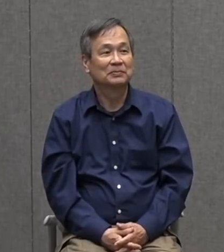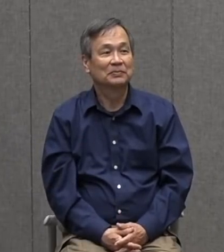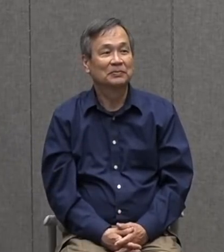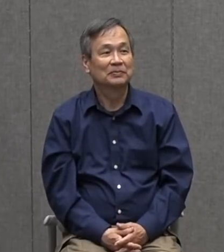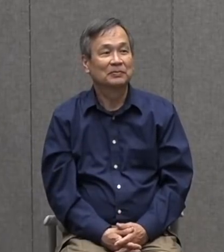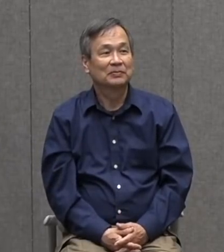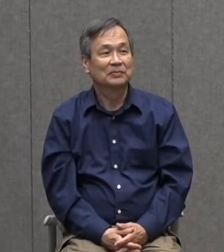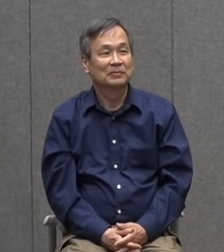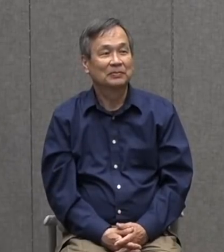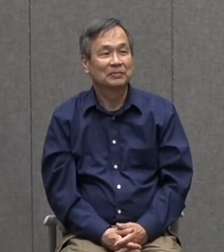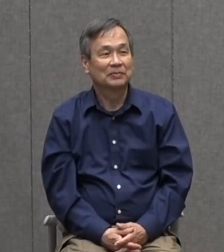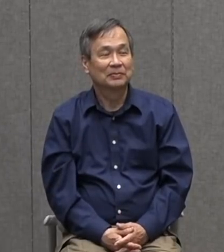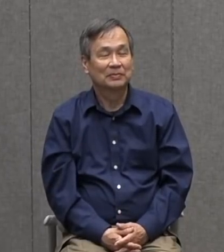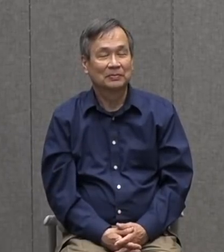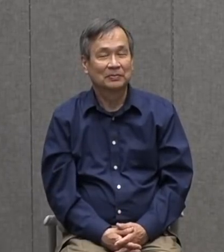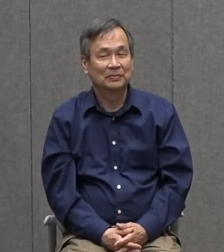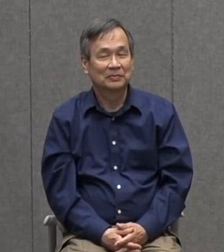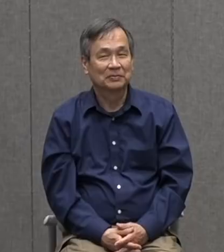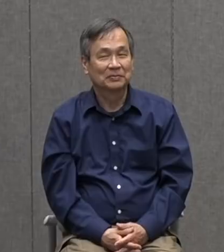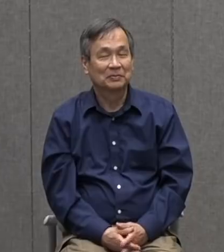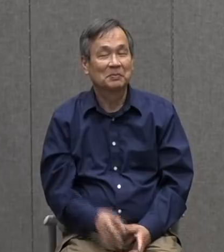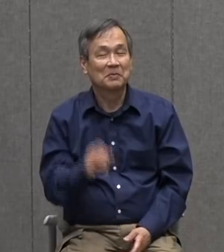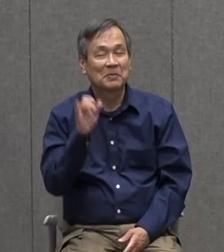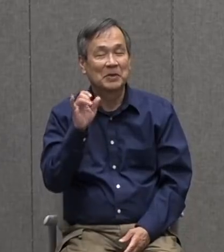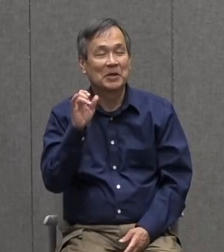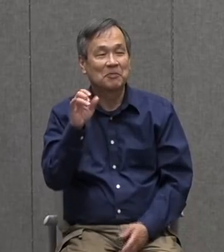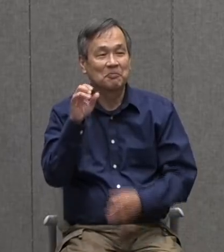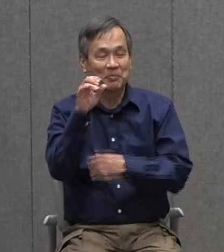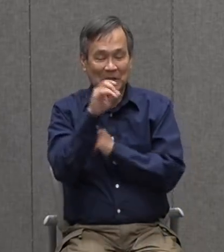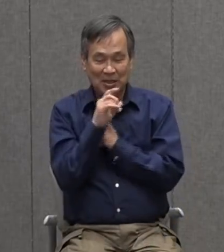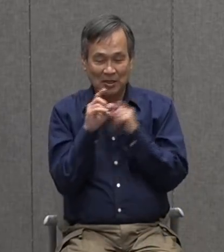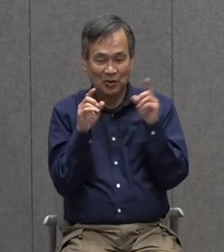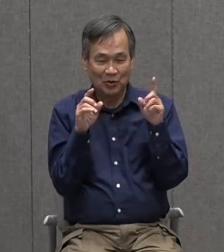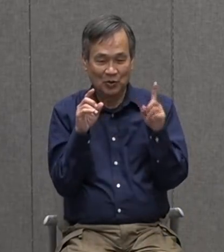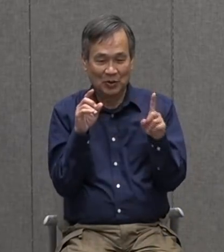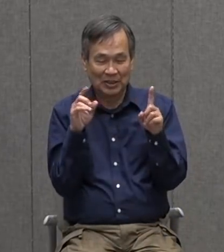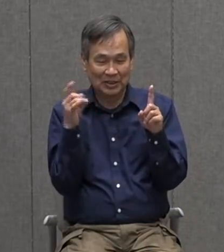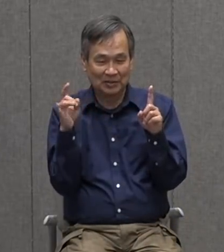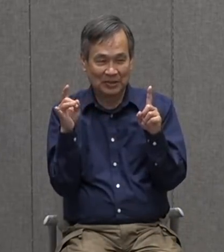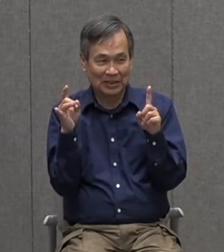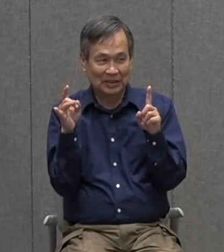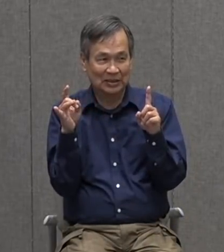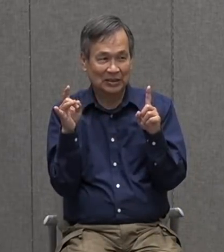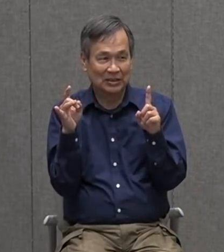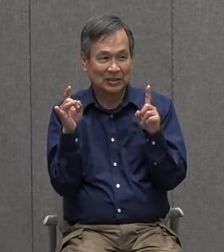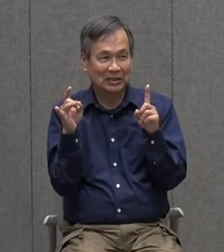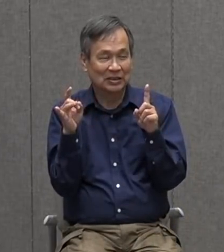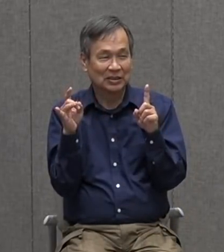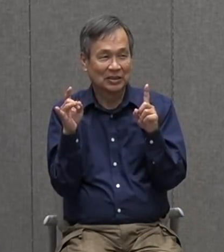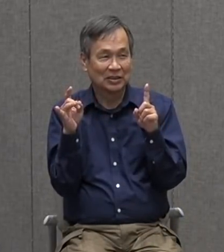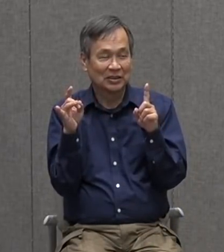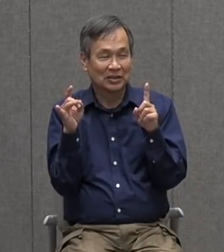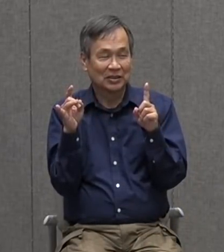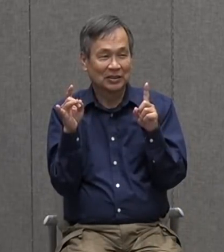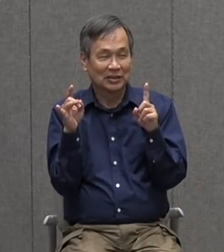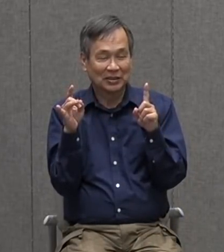let's see so 18, so I know one times 18, it's an even number, so it's gonna be divisible by two.